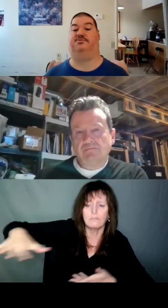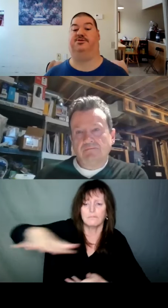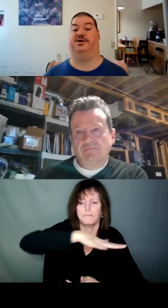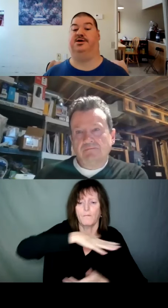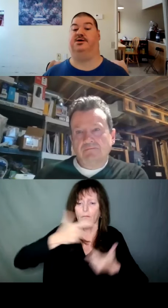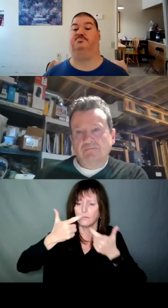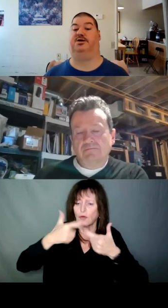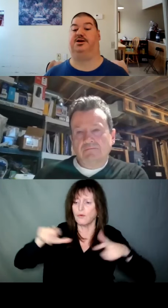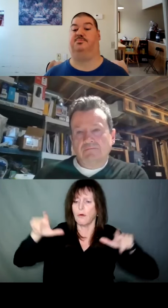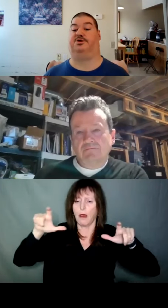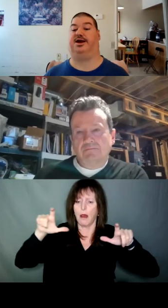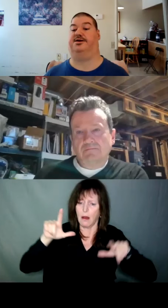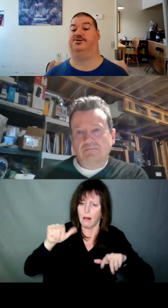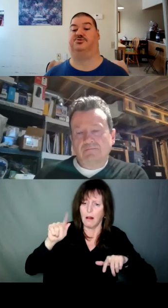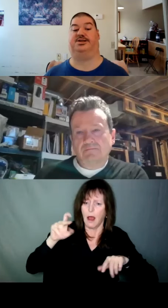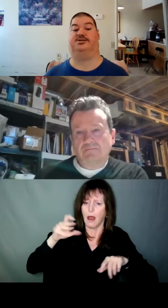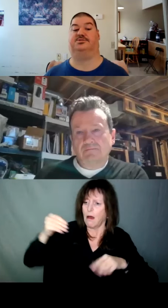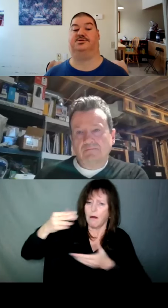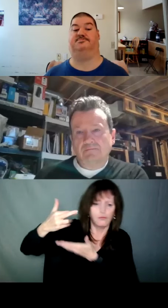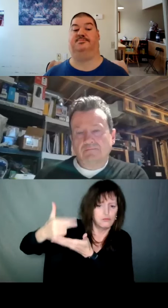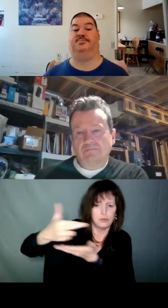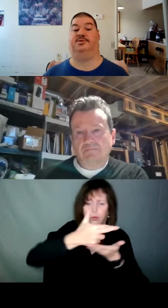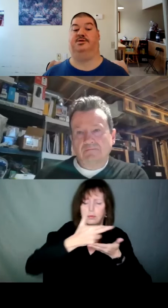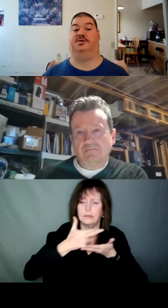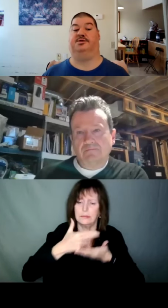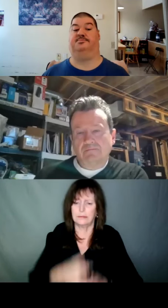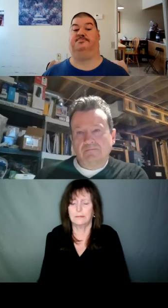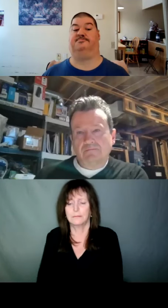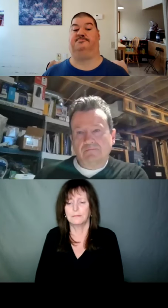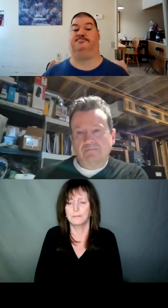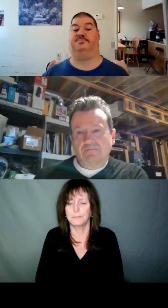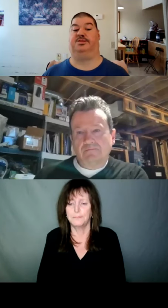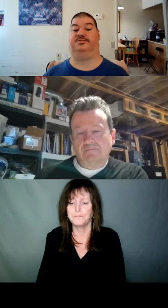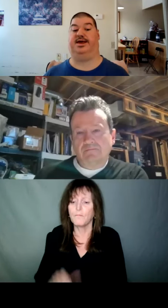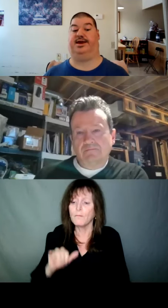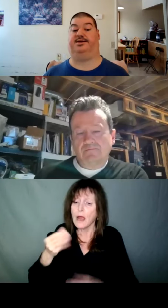to peaceably share and care for the resources around the